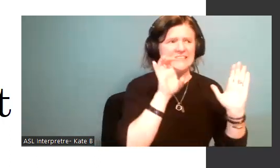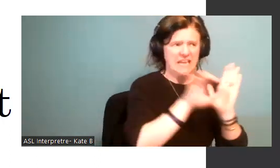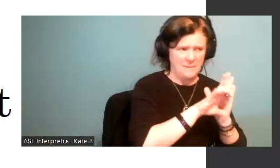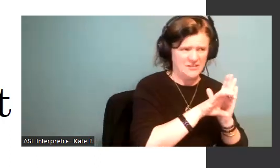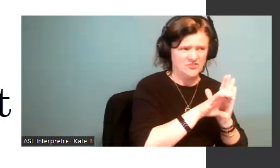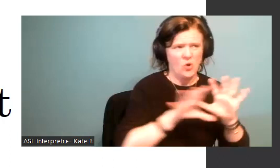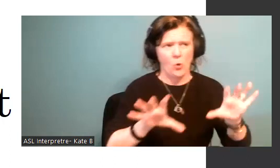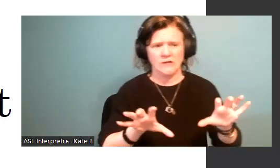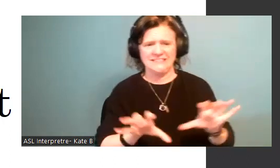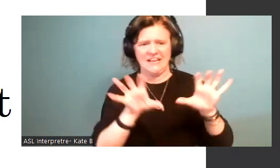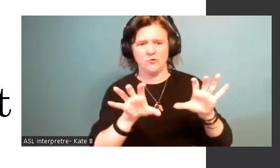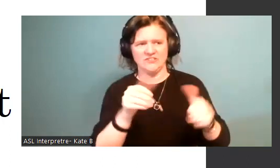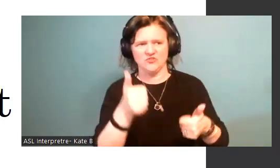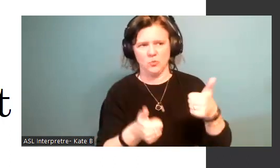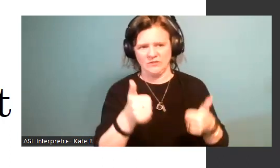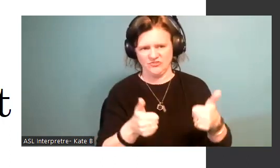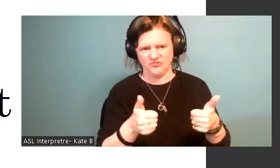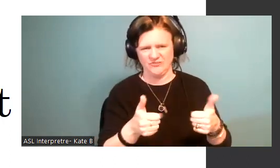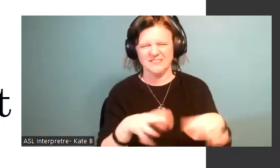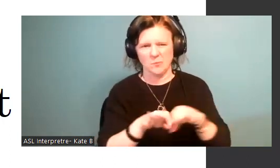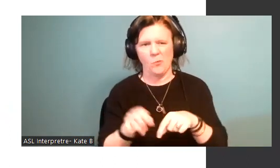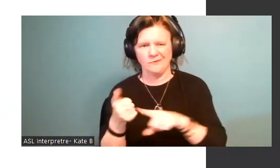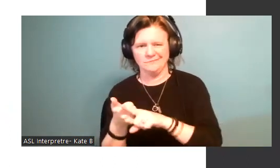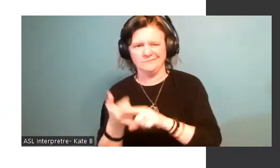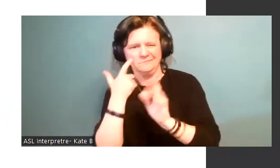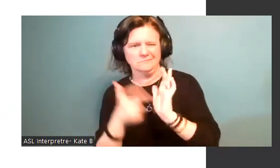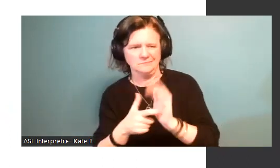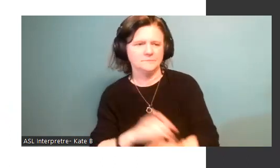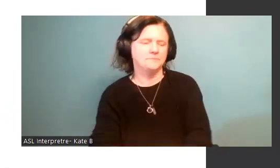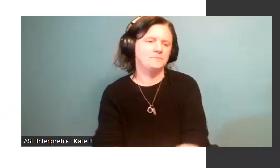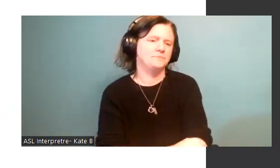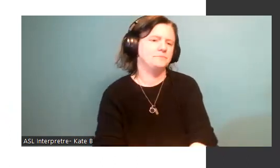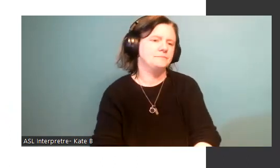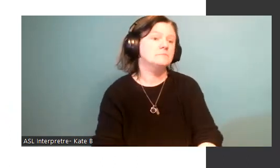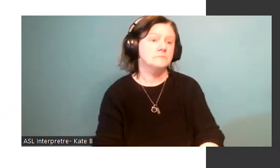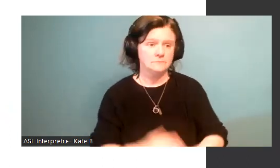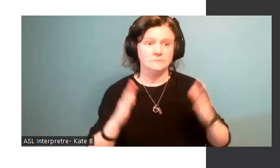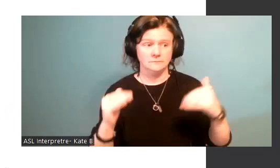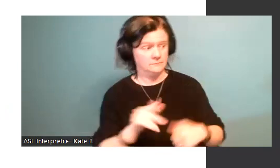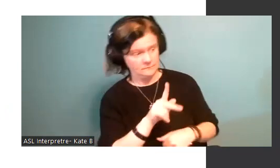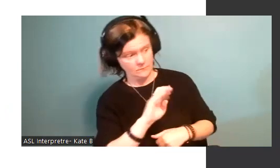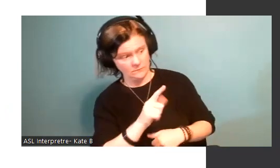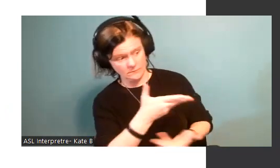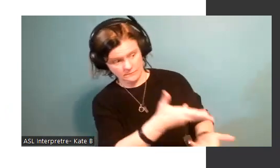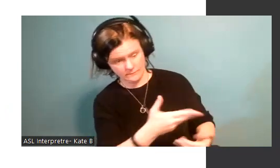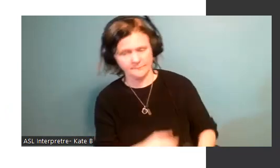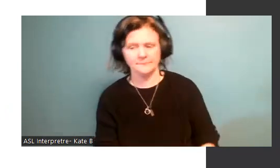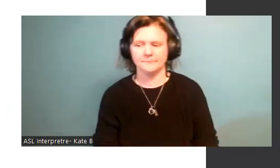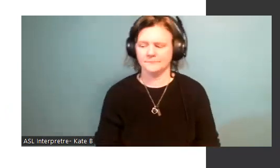a newer element, we want to make sure it understands this is an image or it is decorative